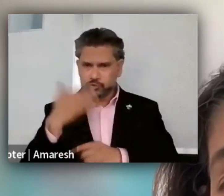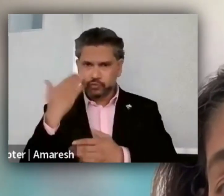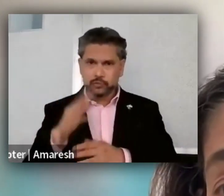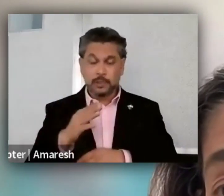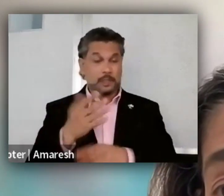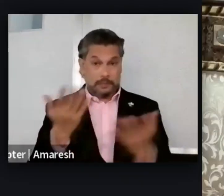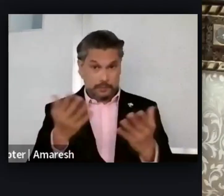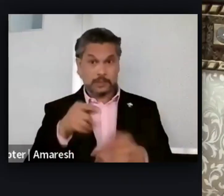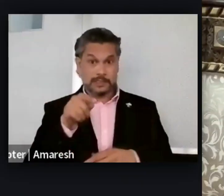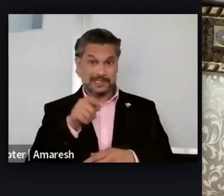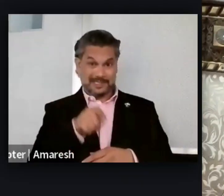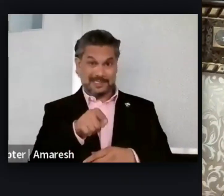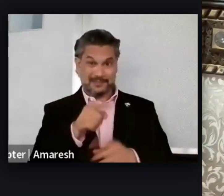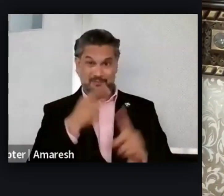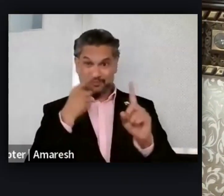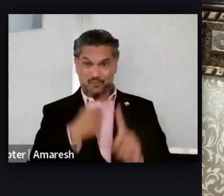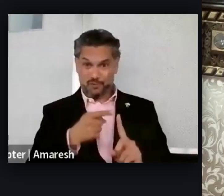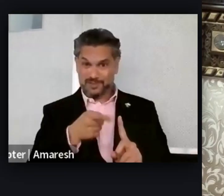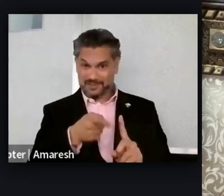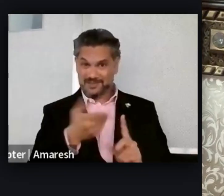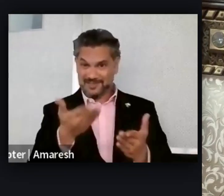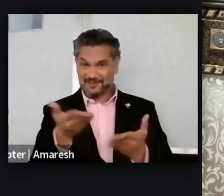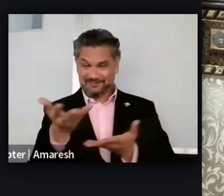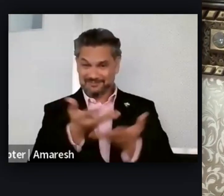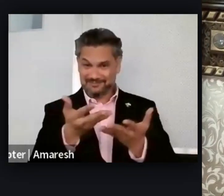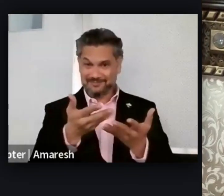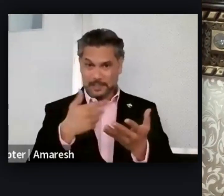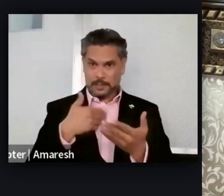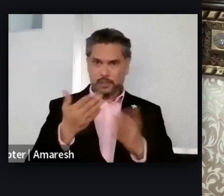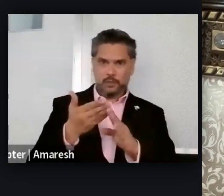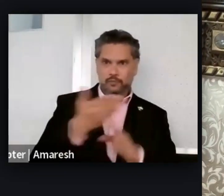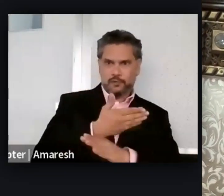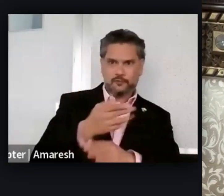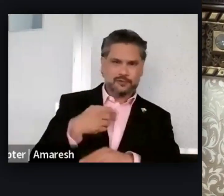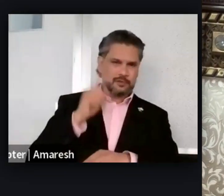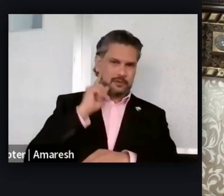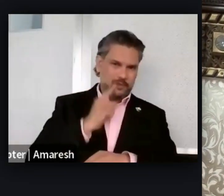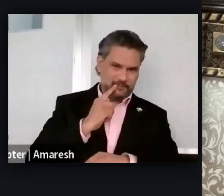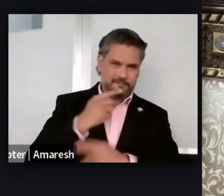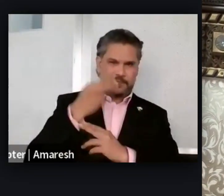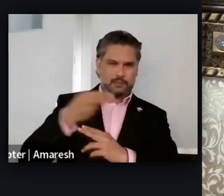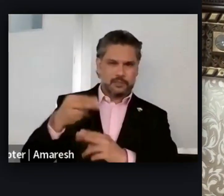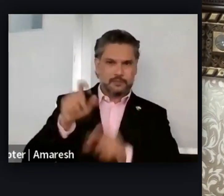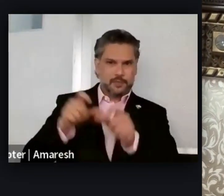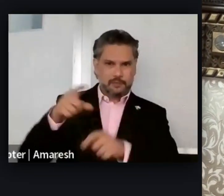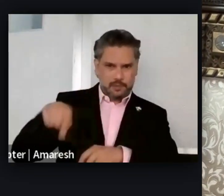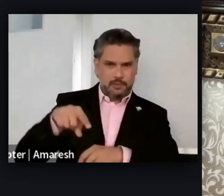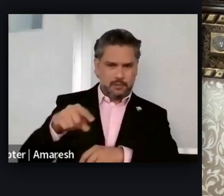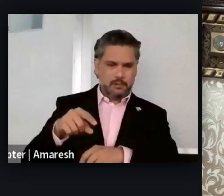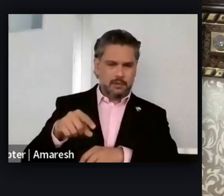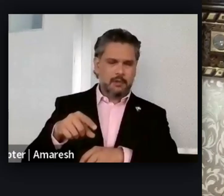Because this is, I know for sure from the discussions with people who were deaf or hard of